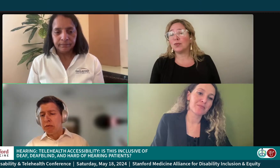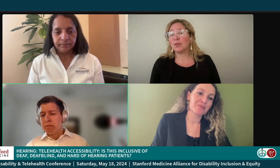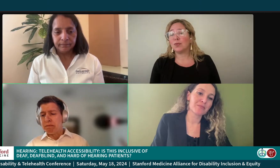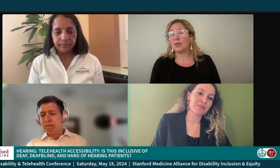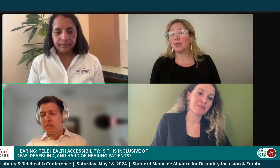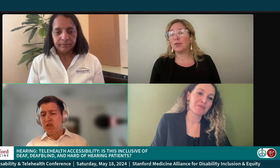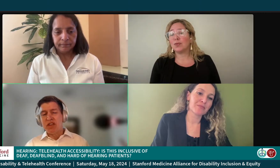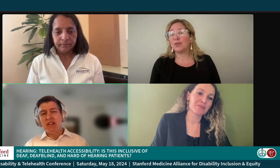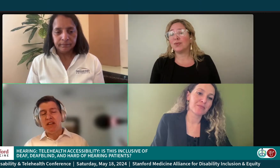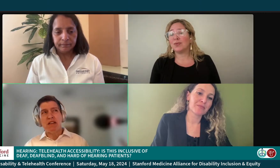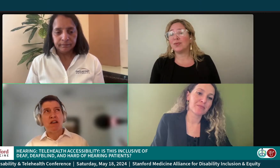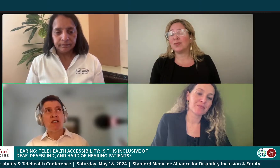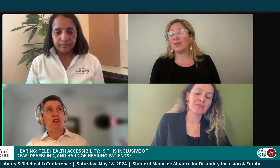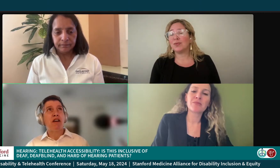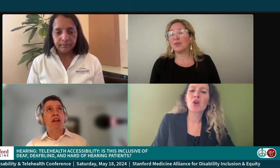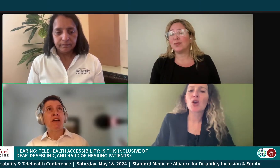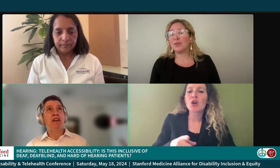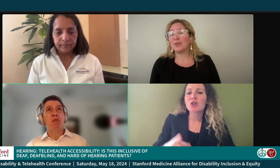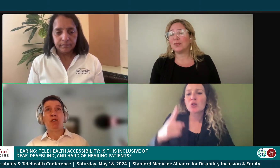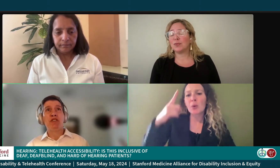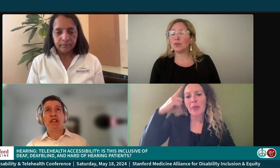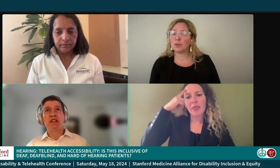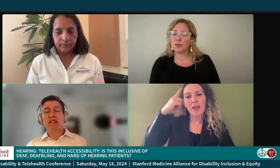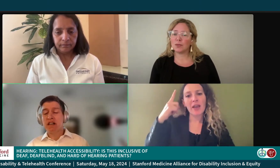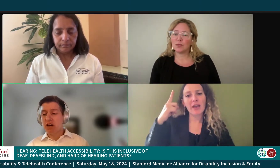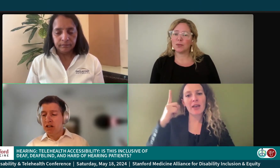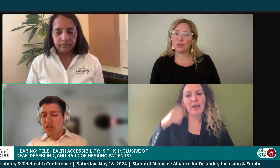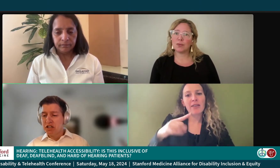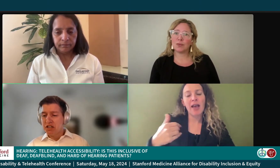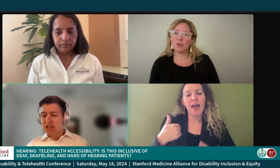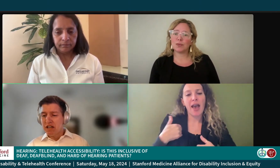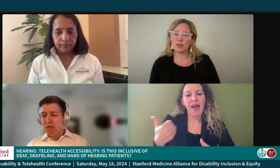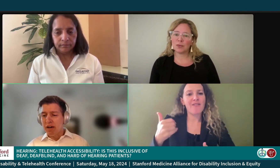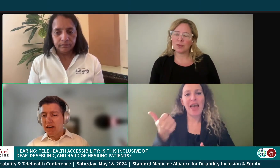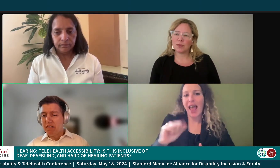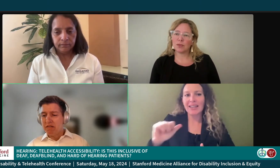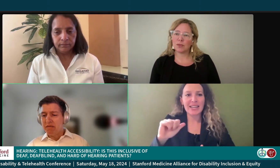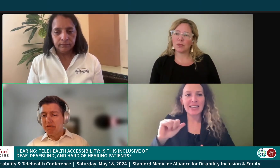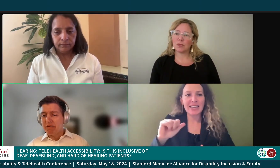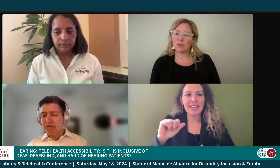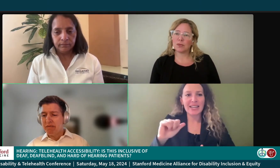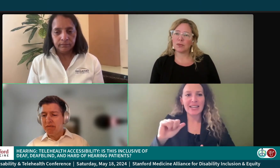Poullos: Do you think that there are any emerging technologies that might,